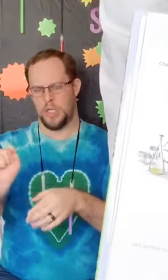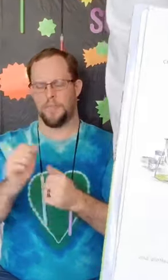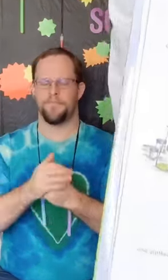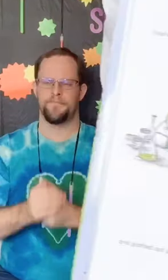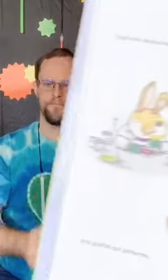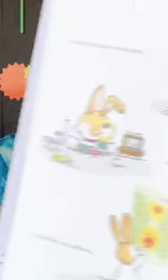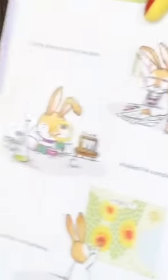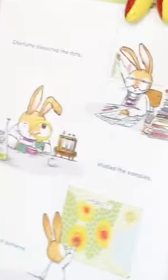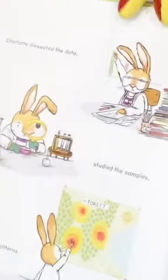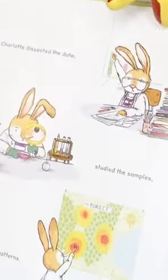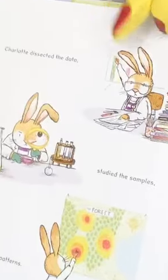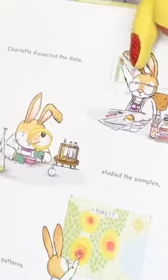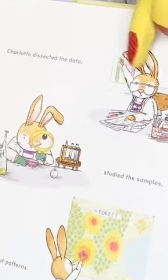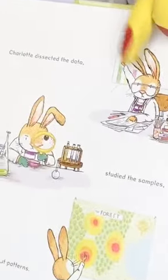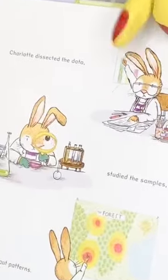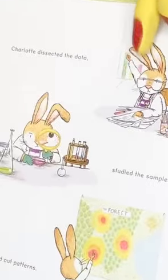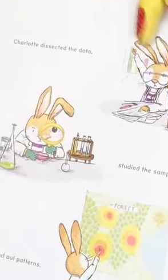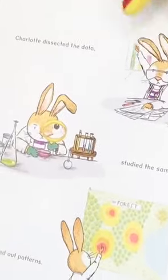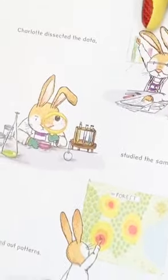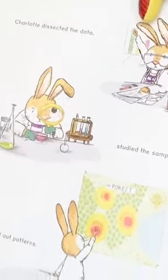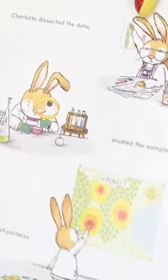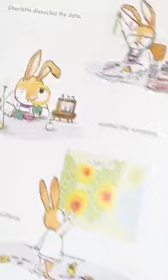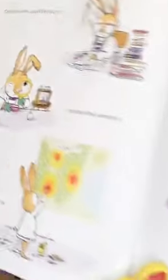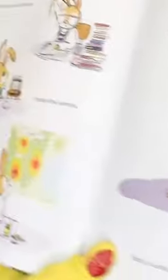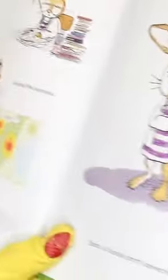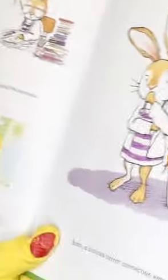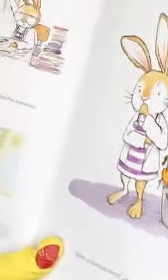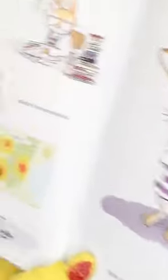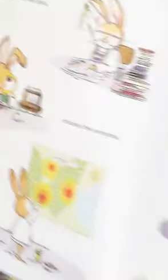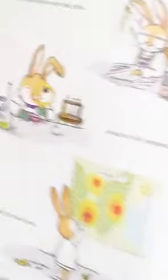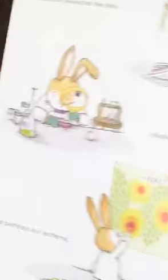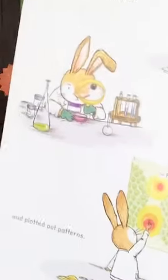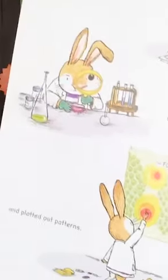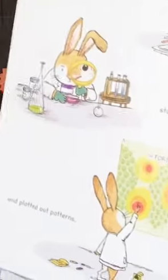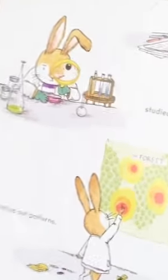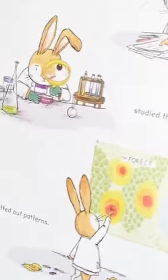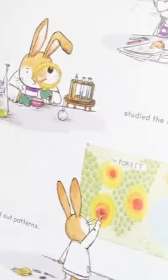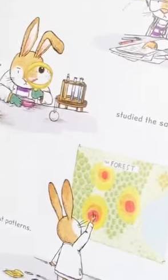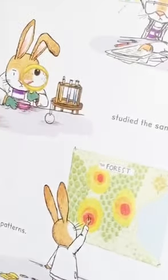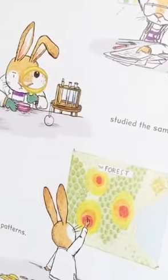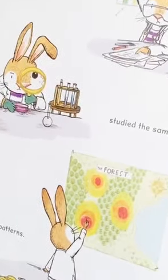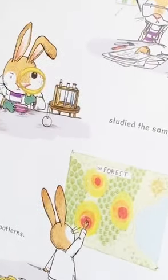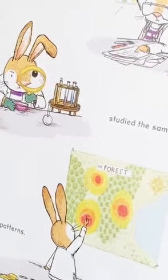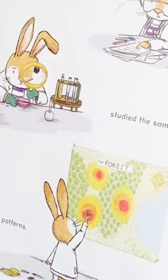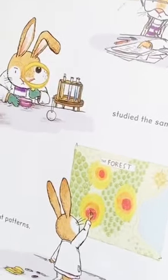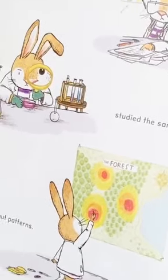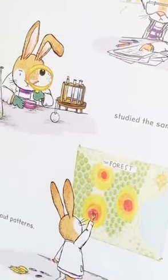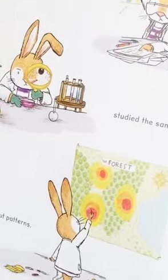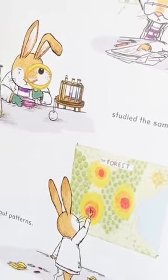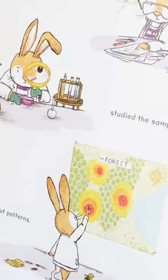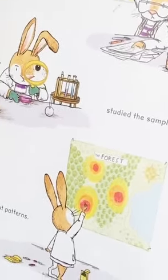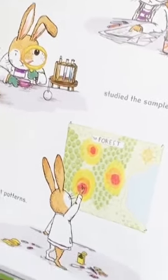the data. I'm bouncing up and down here. Looking at the data. And then she's, um, studying the samples